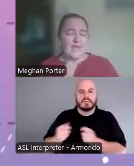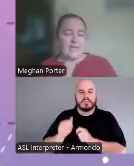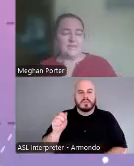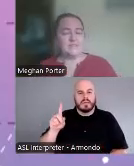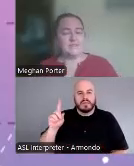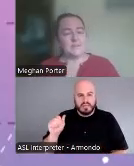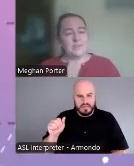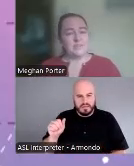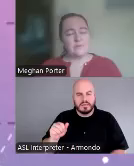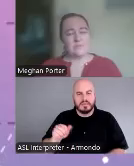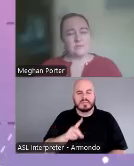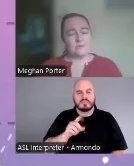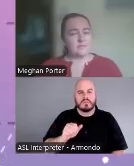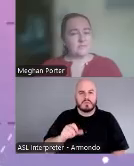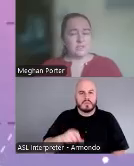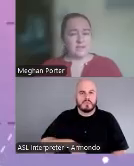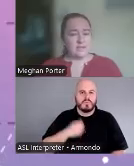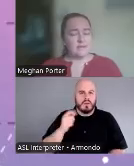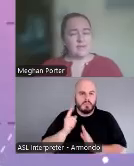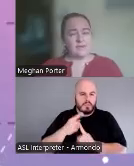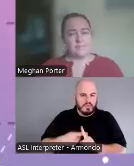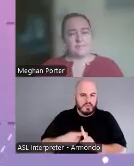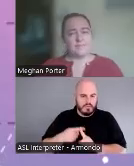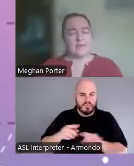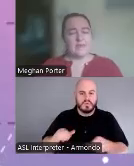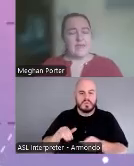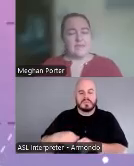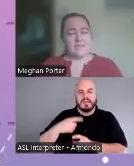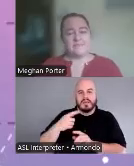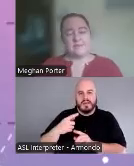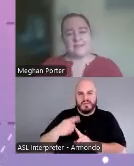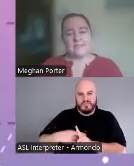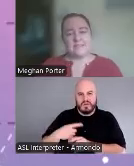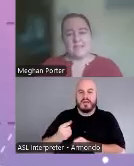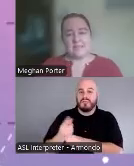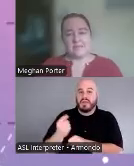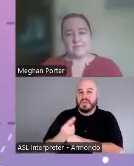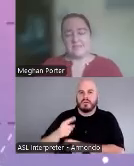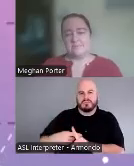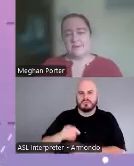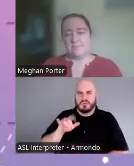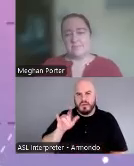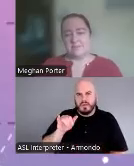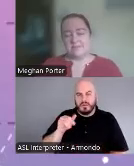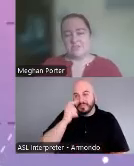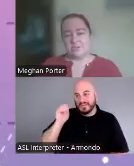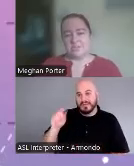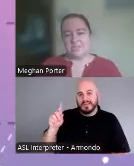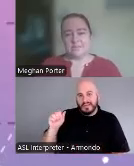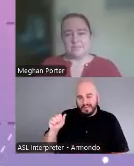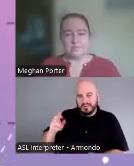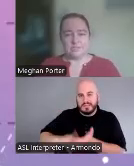And this is something that we do every July. And that's because the ADA was signed by President George HW